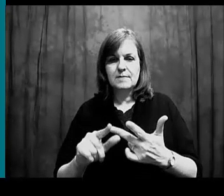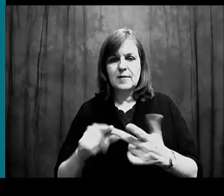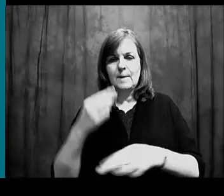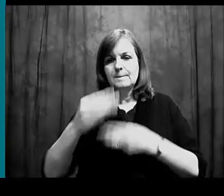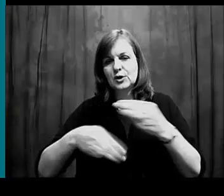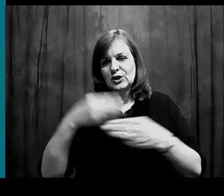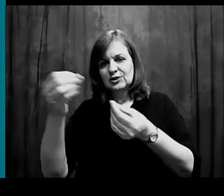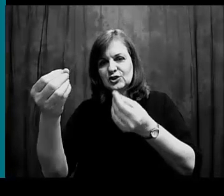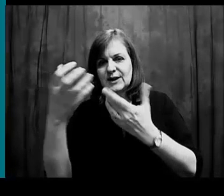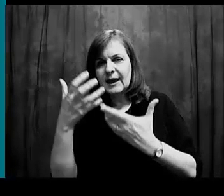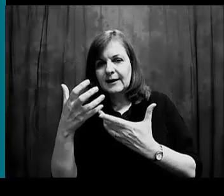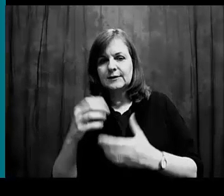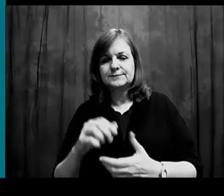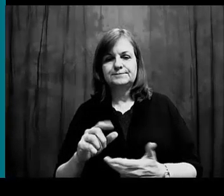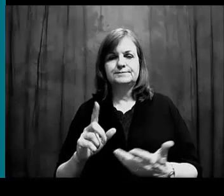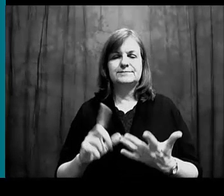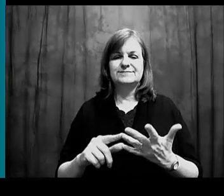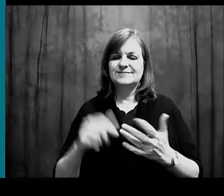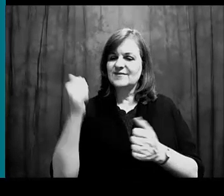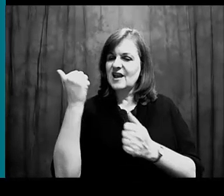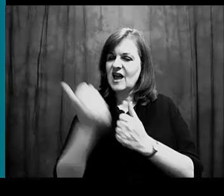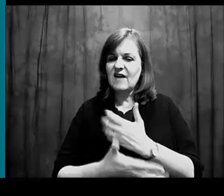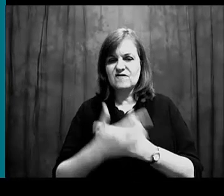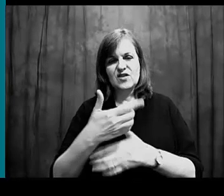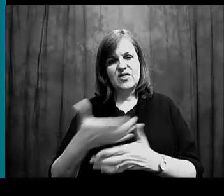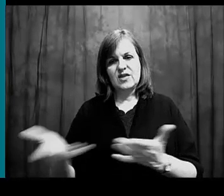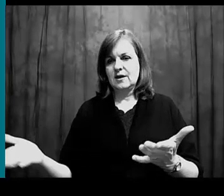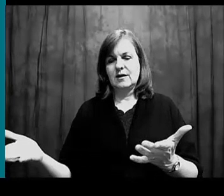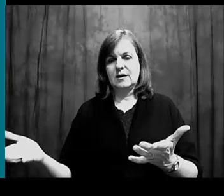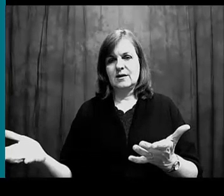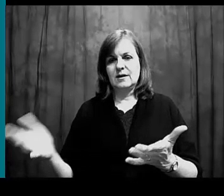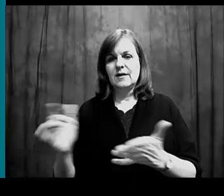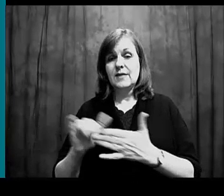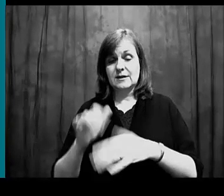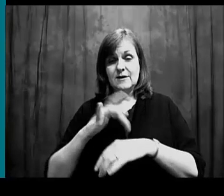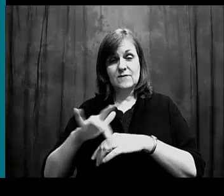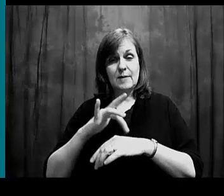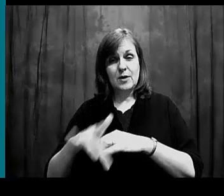molecular data, everything that's available to you